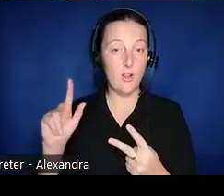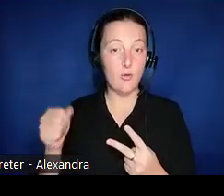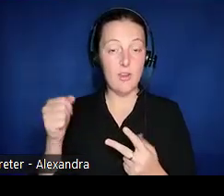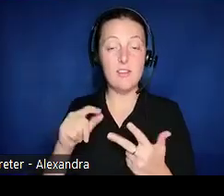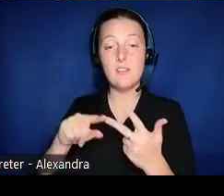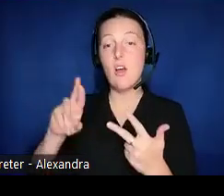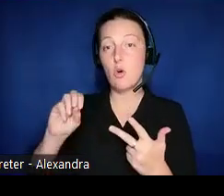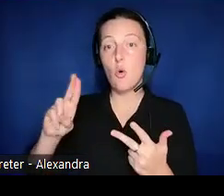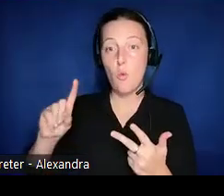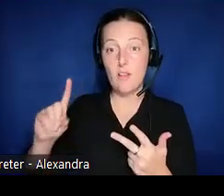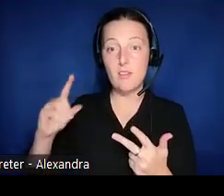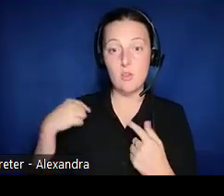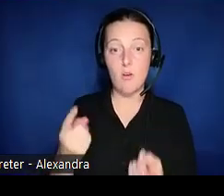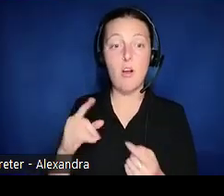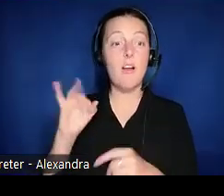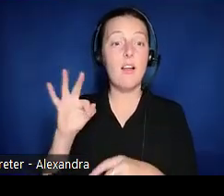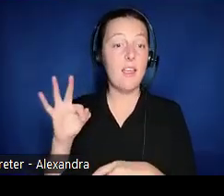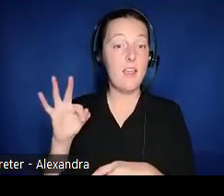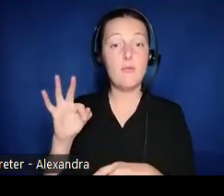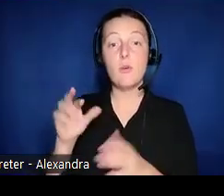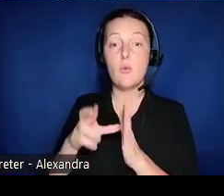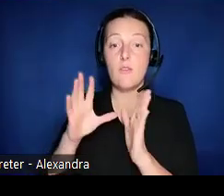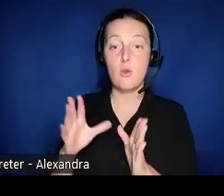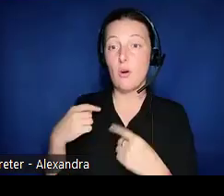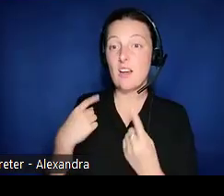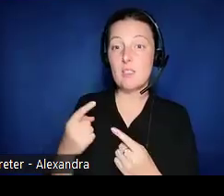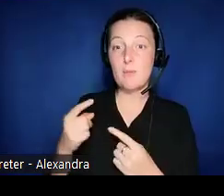has been mean to you and you want to resubmit a grant or a paper, we are here to help. We will